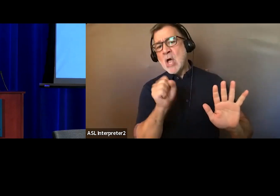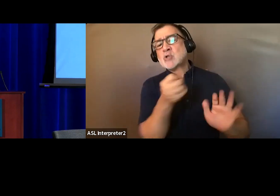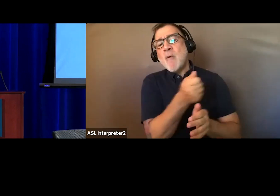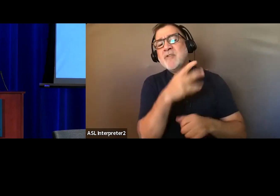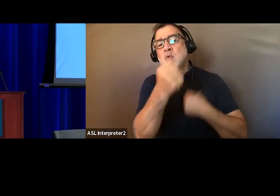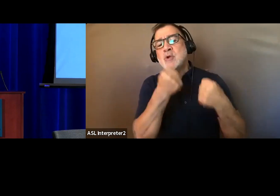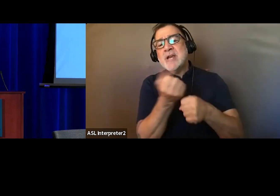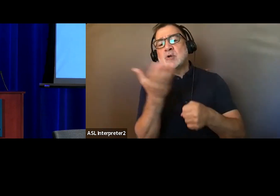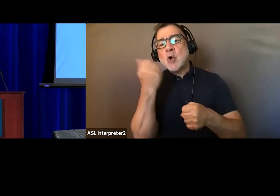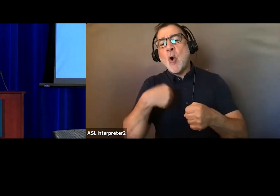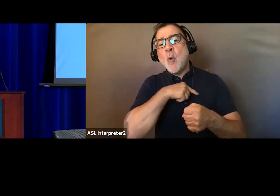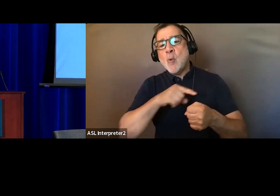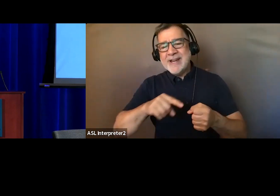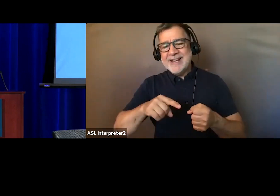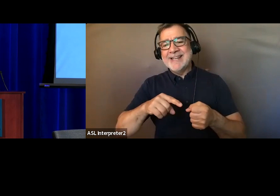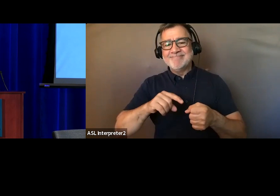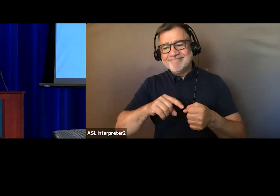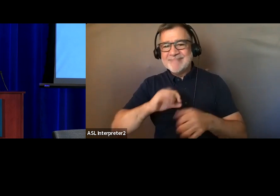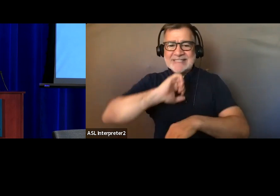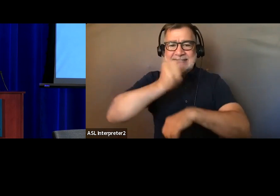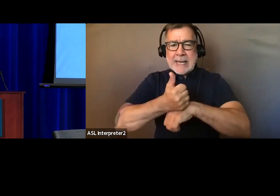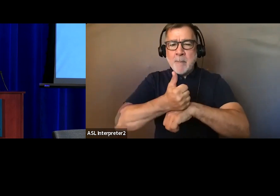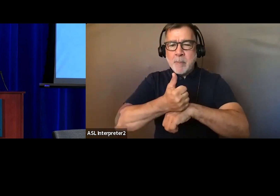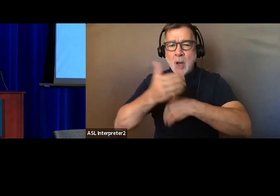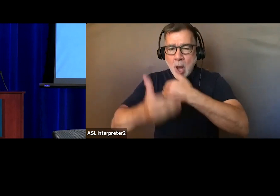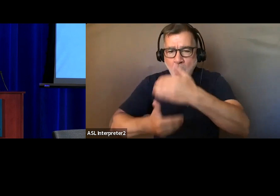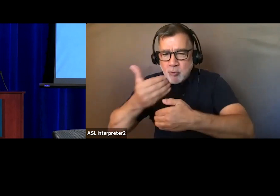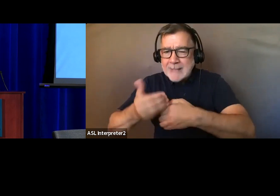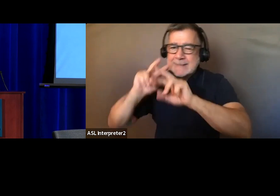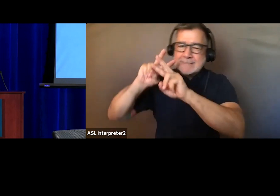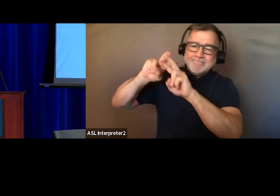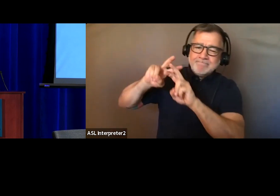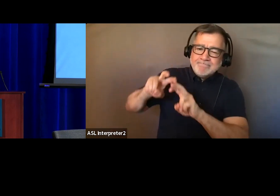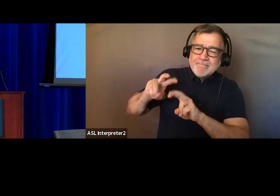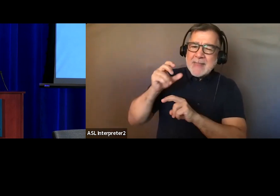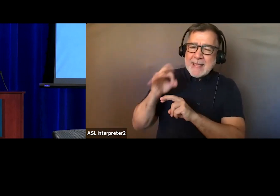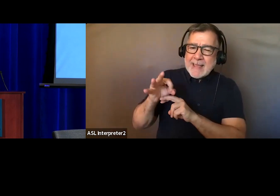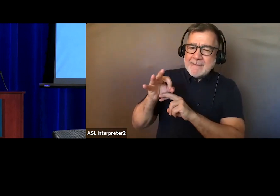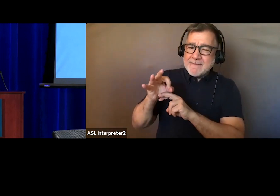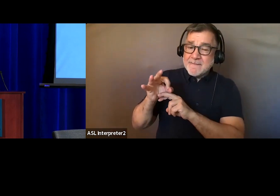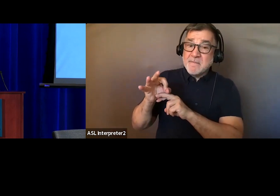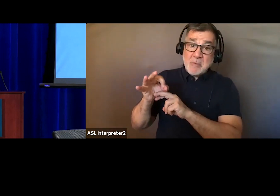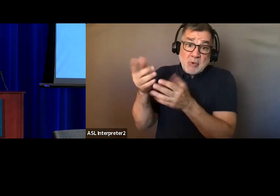of determining whether a commercial off-the-shelf product was available,